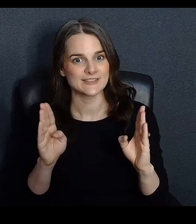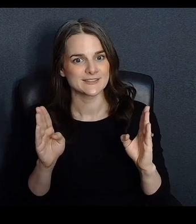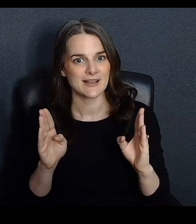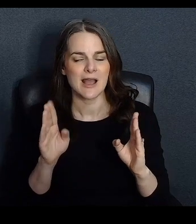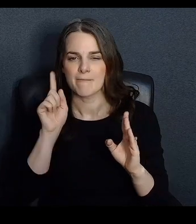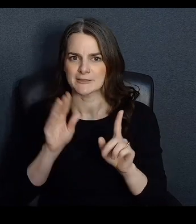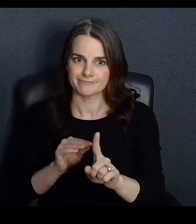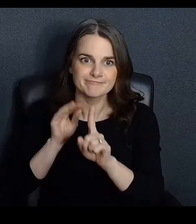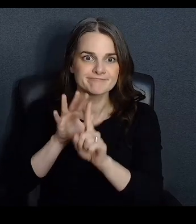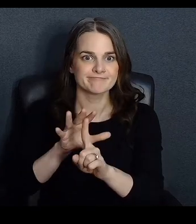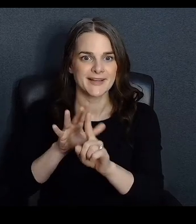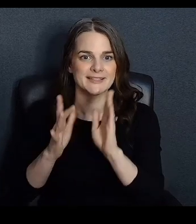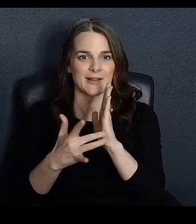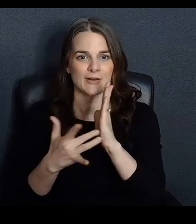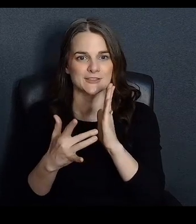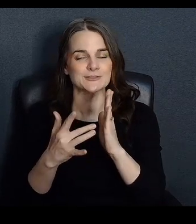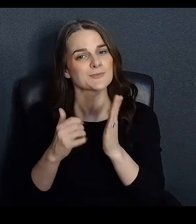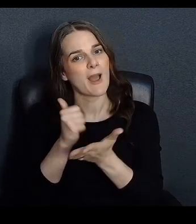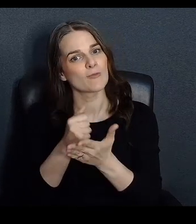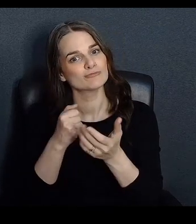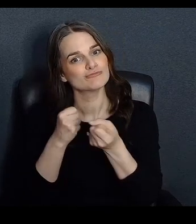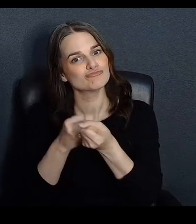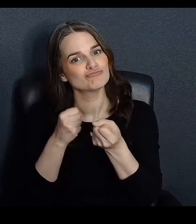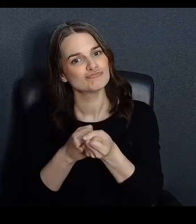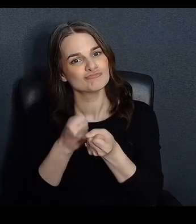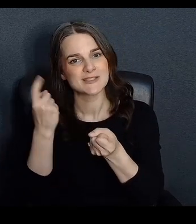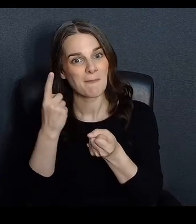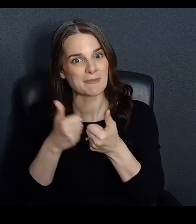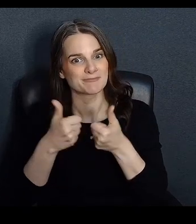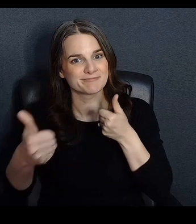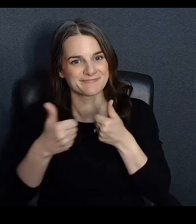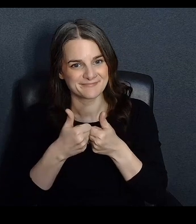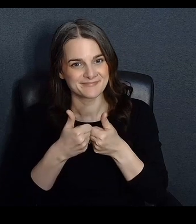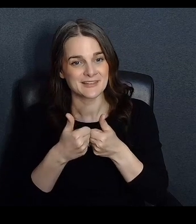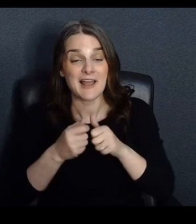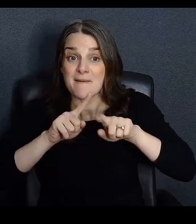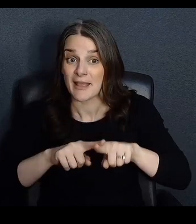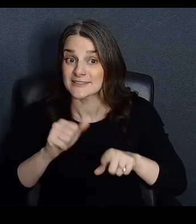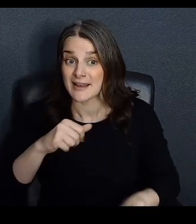technology that can be used remotely to support someone. So if it's based in an app, then your support people